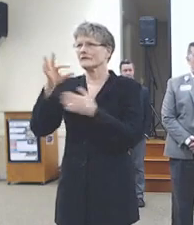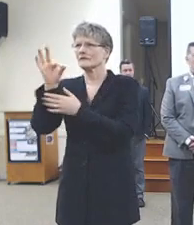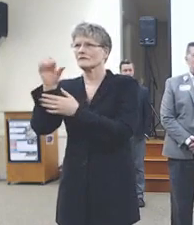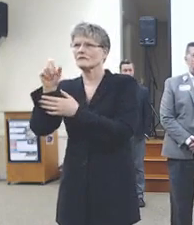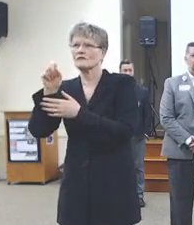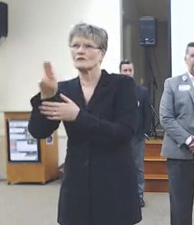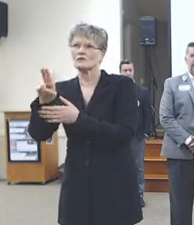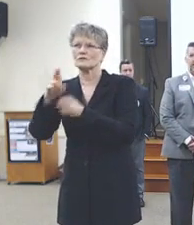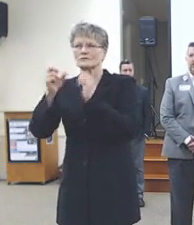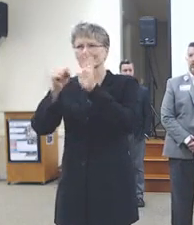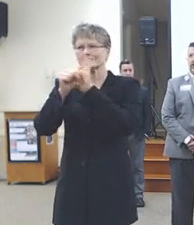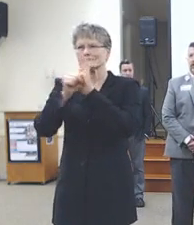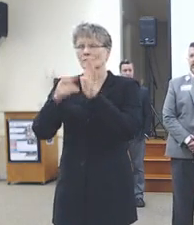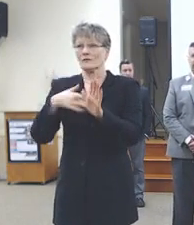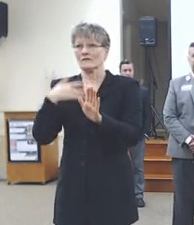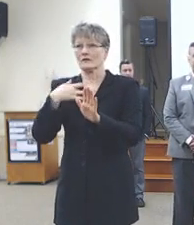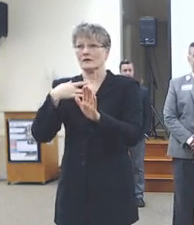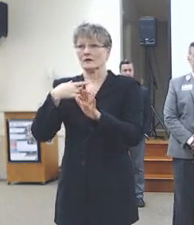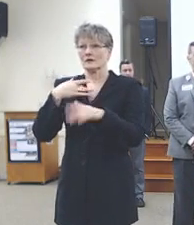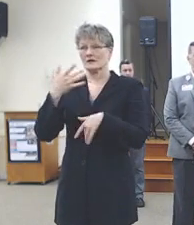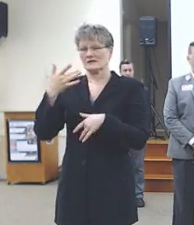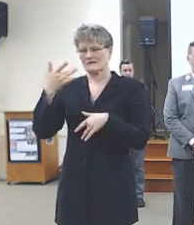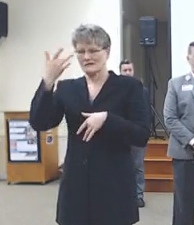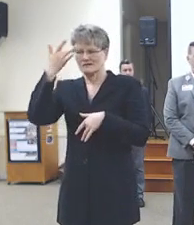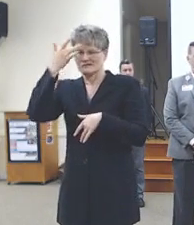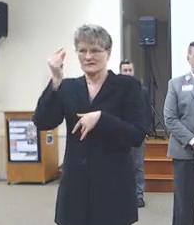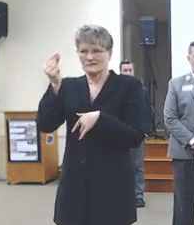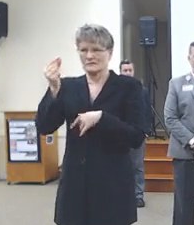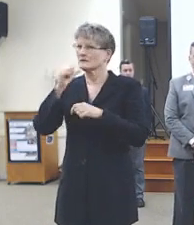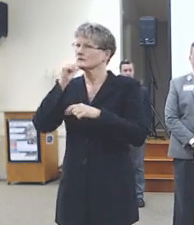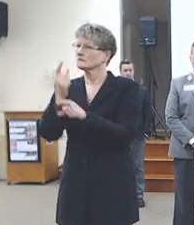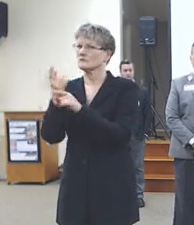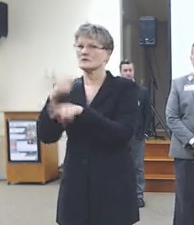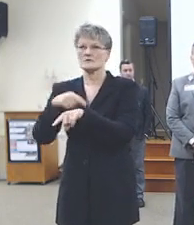just feeling under the weather that's not a time to come to the ER.